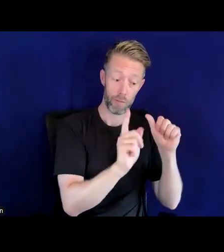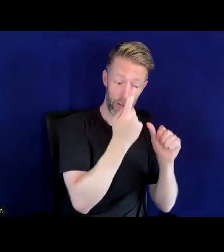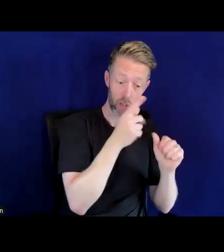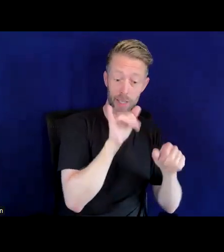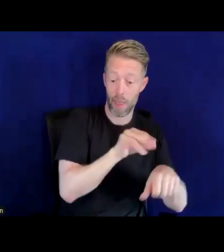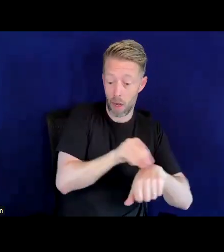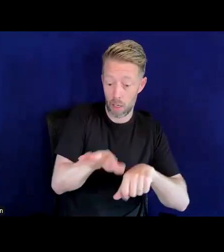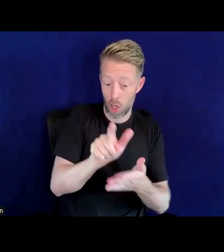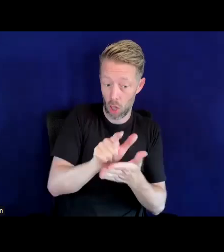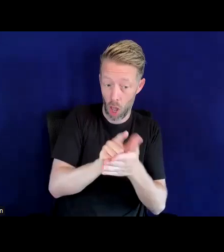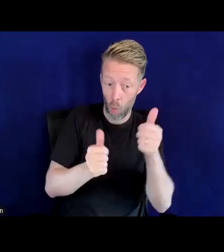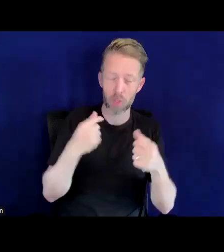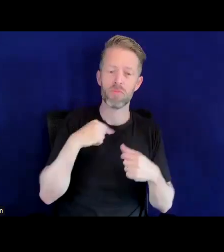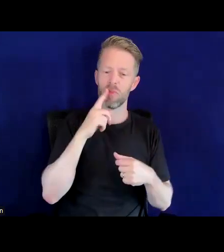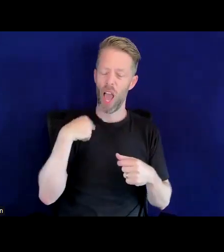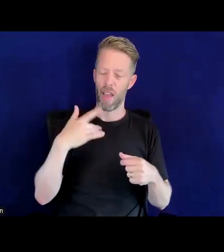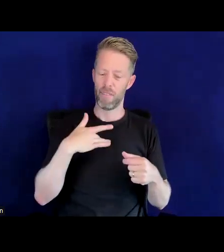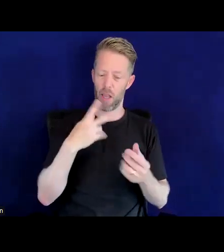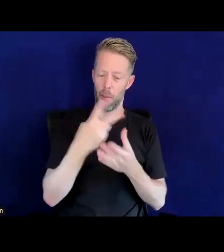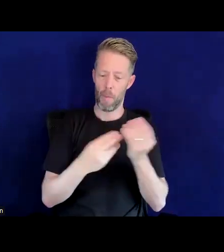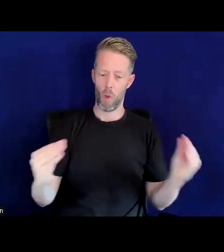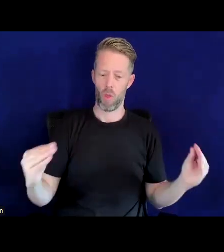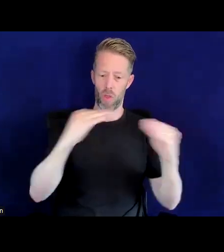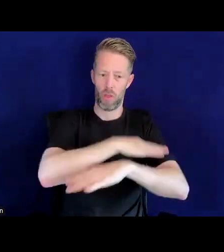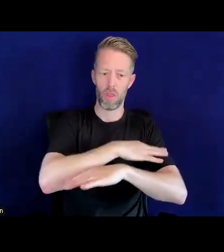ways. What I do know now in 20